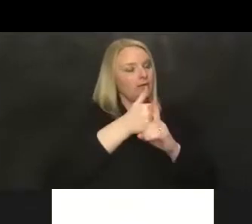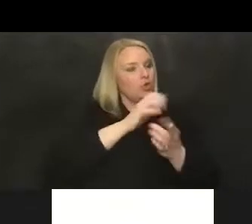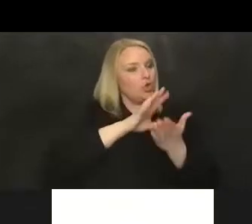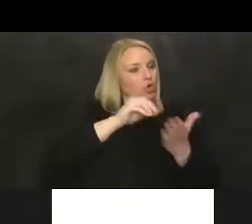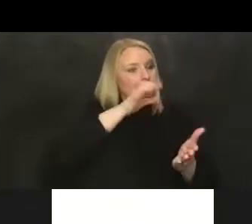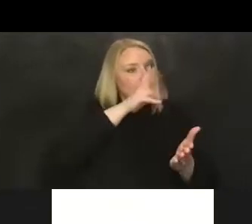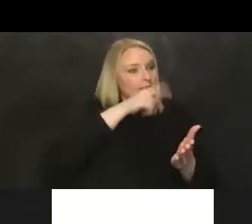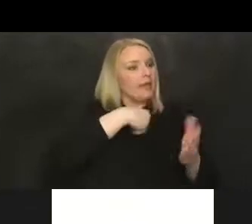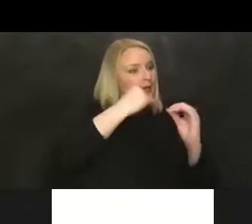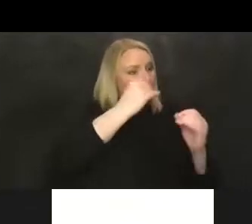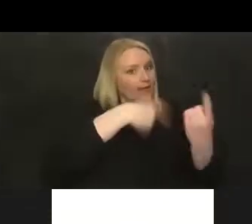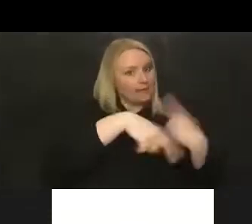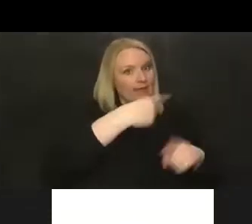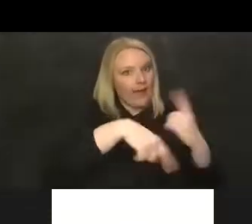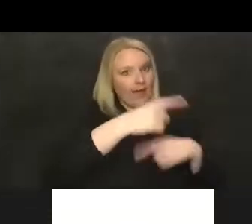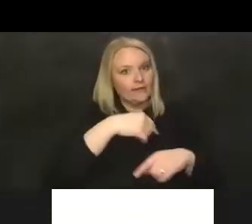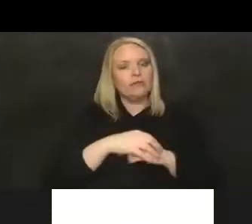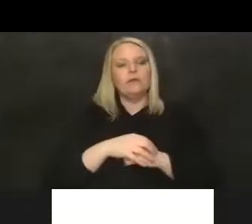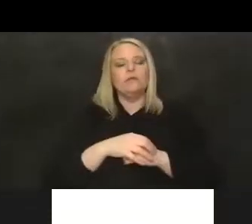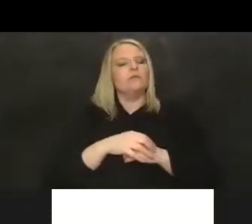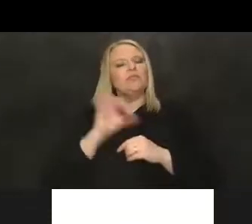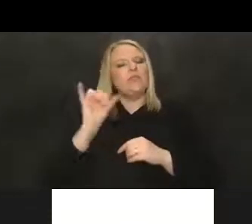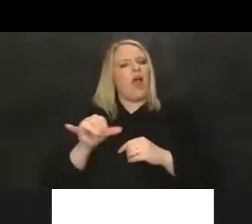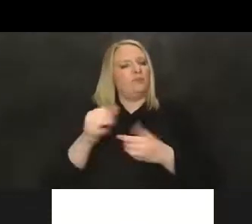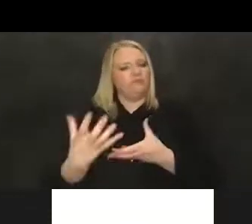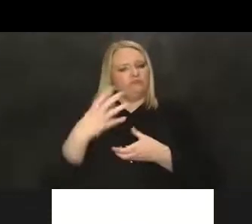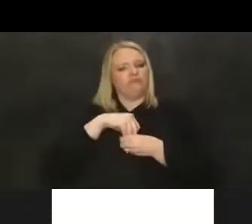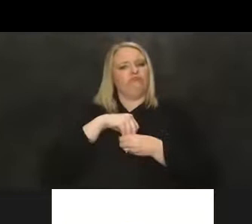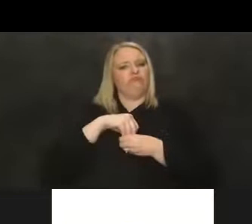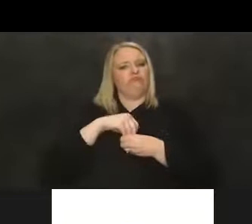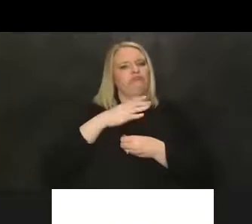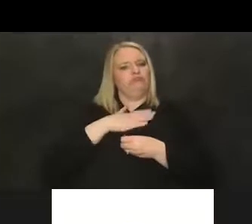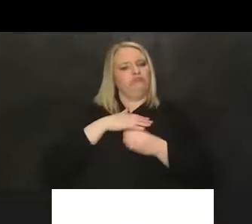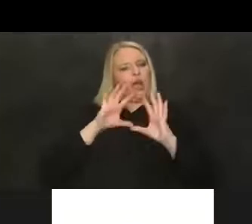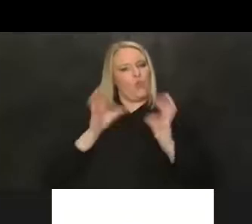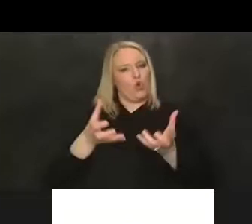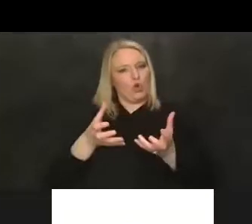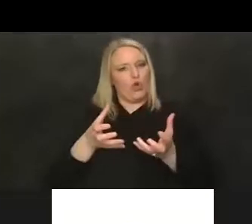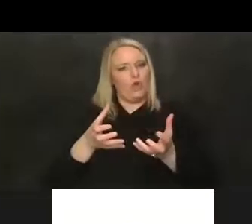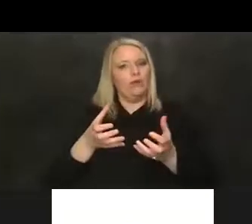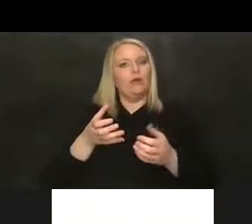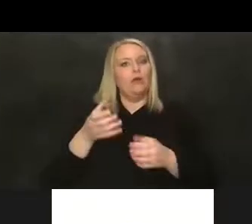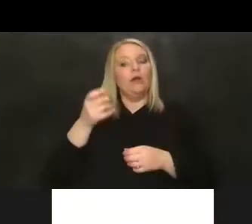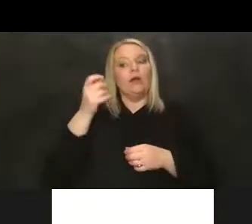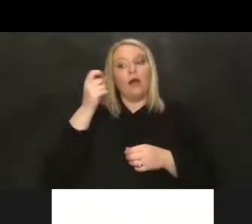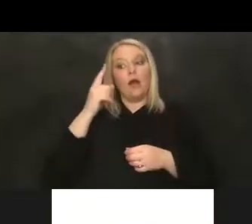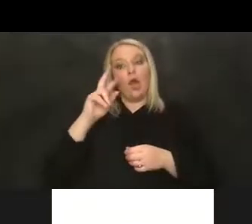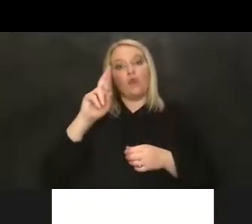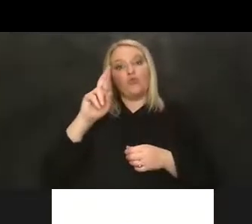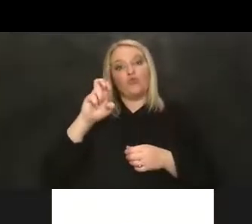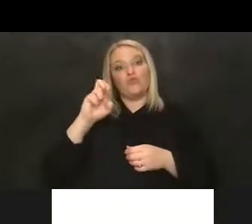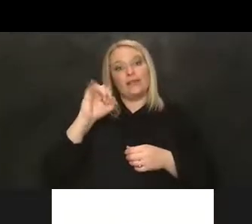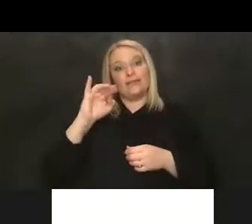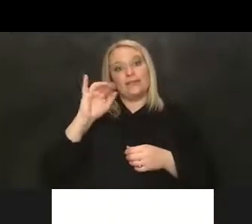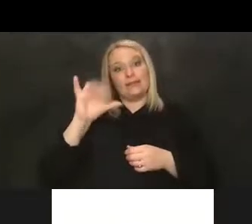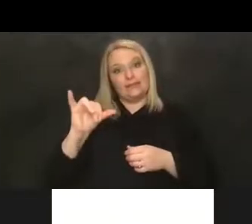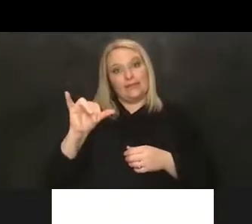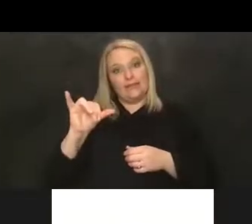so I it was just something that was part of my world, but the residency has been really incredible